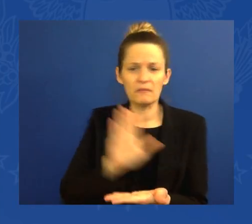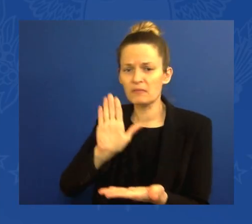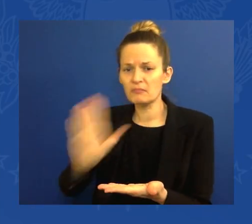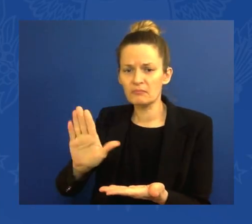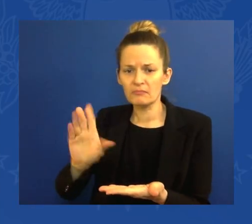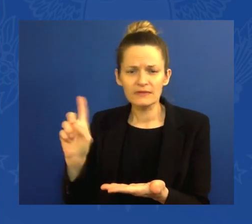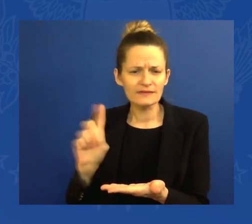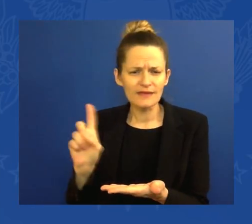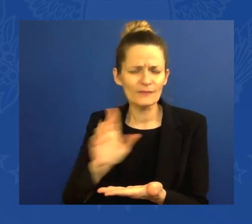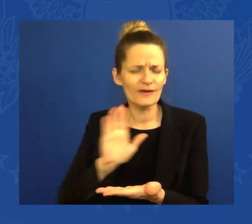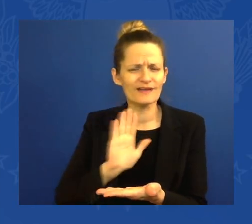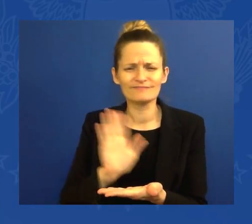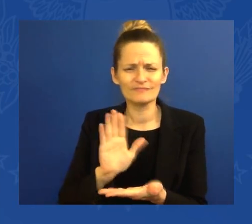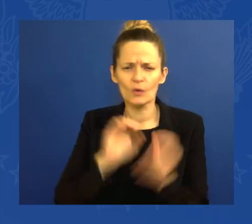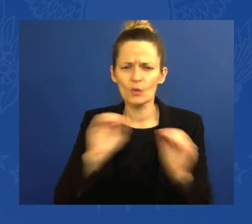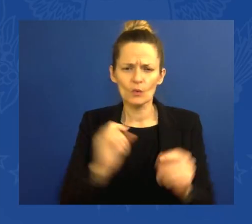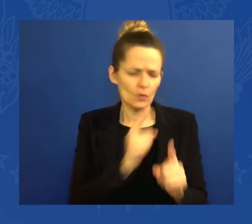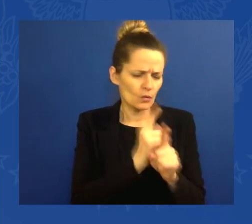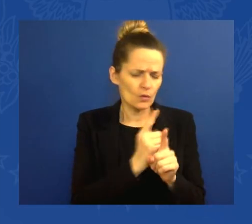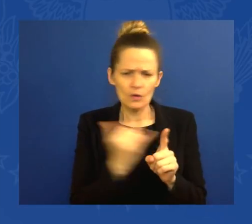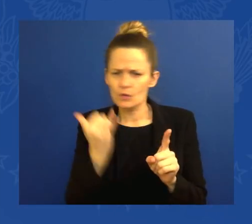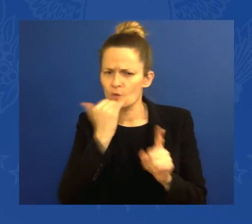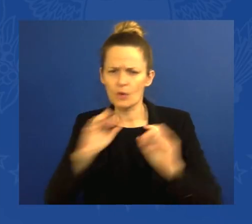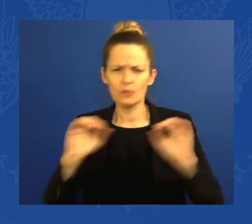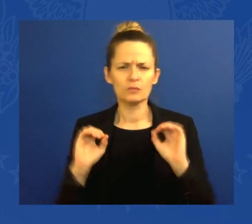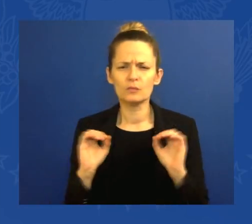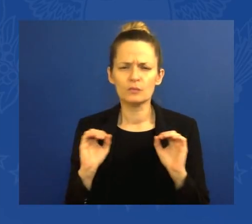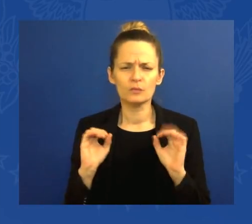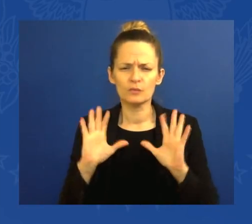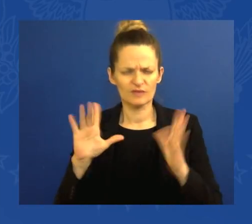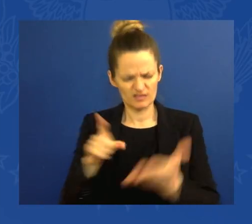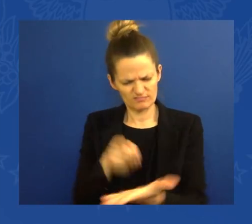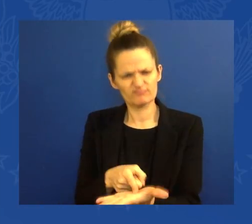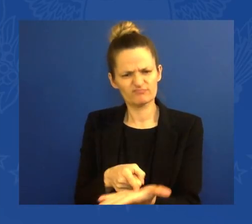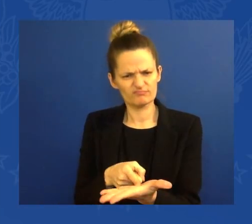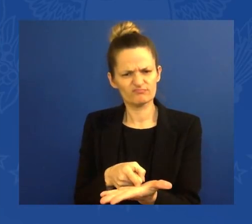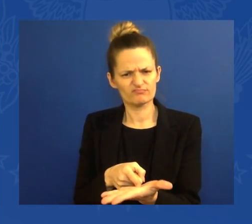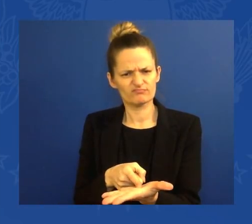As I think about the future, our administration will work with Congress